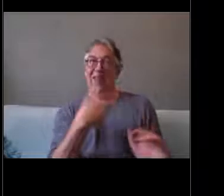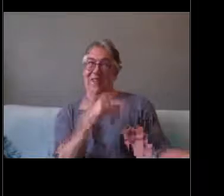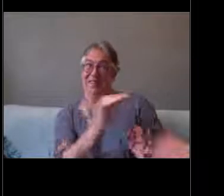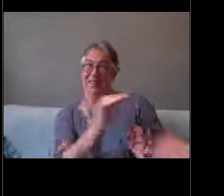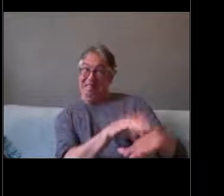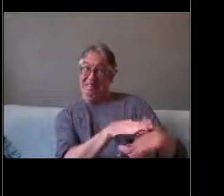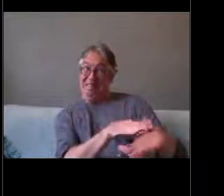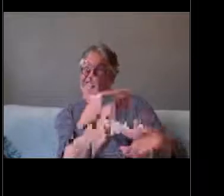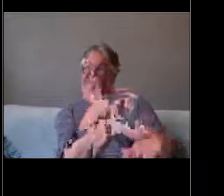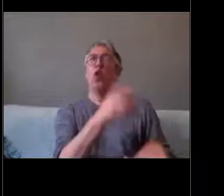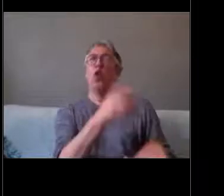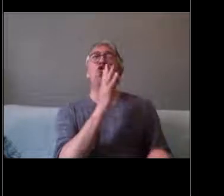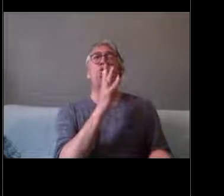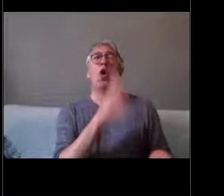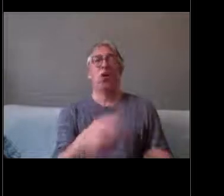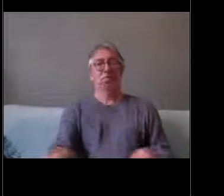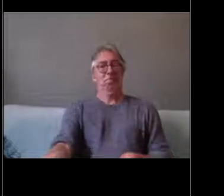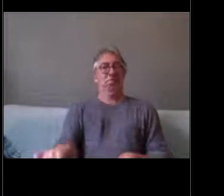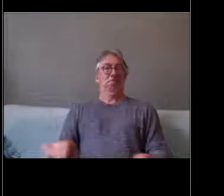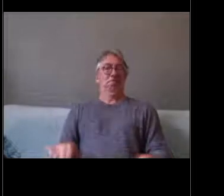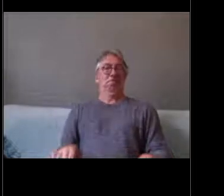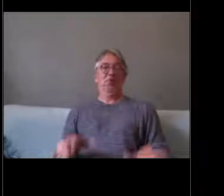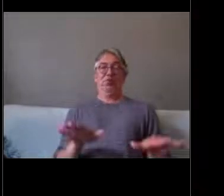This was a basic presentation on inclusive volunteering